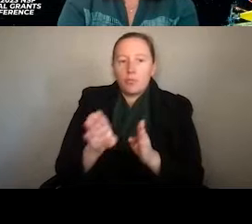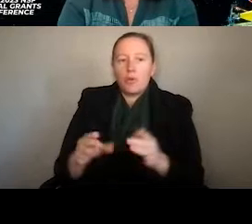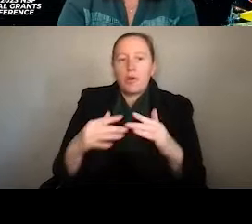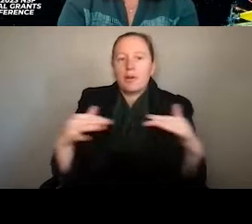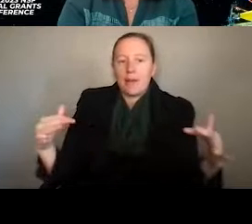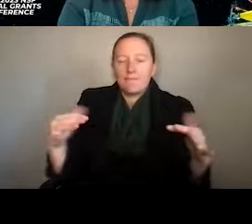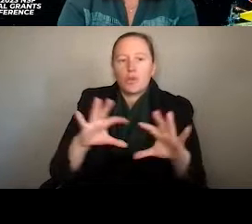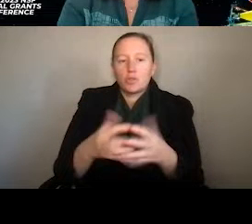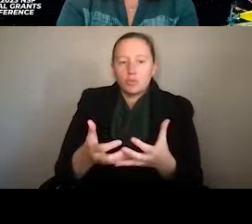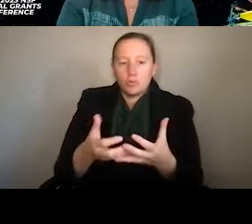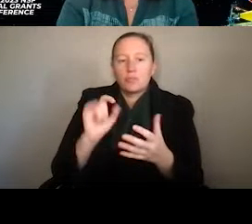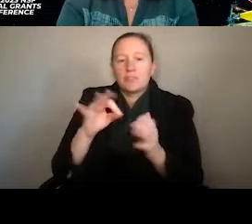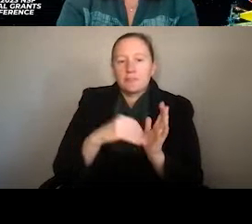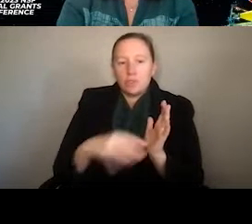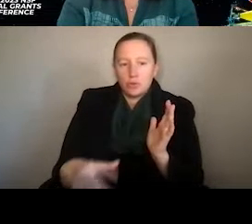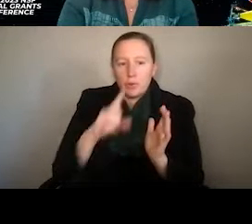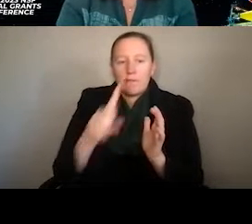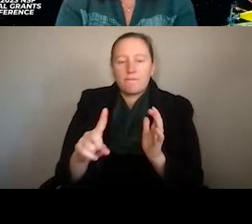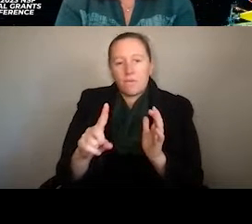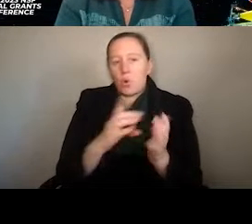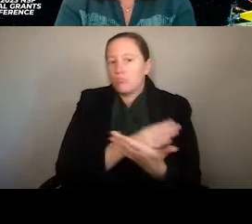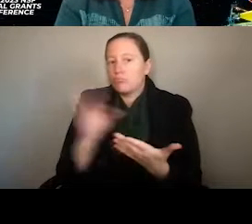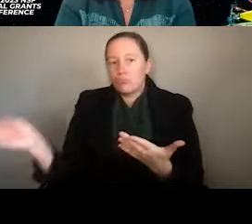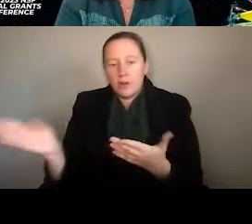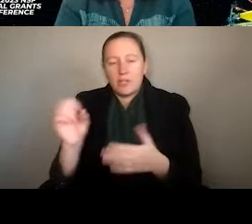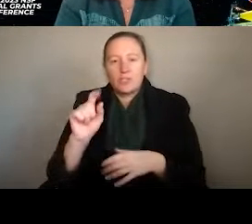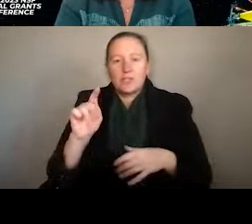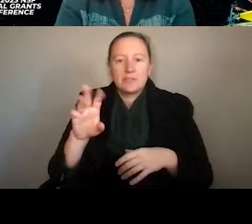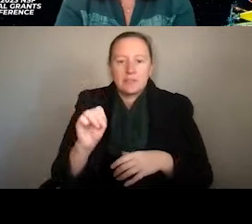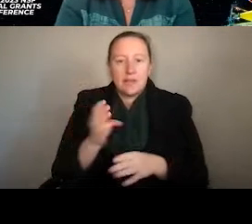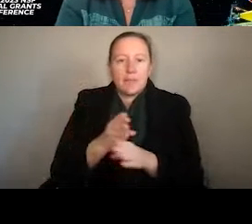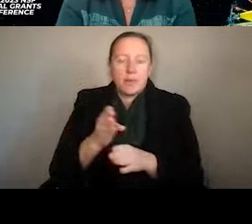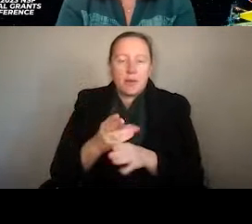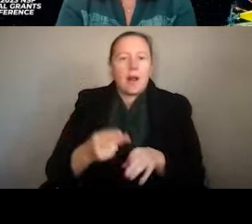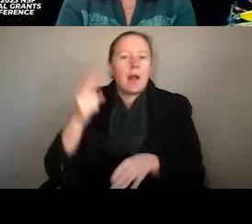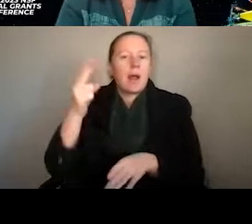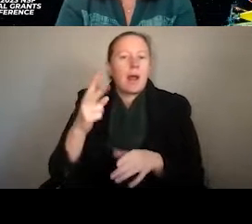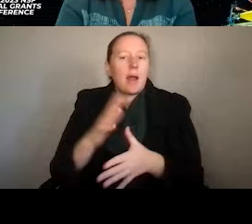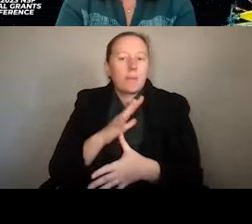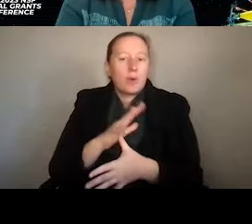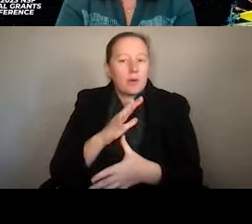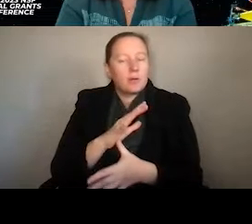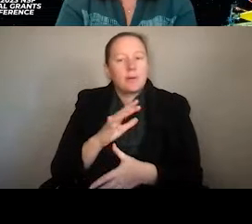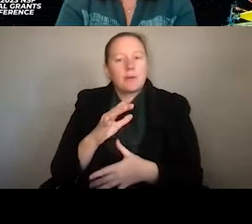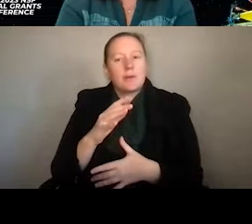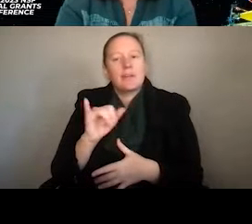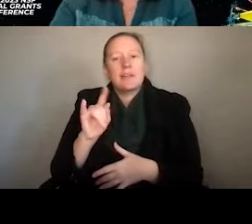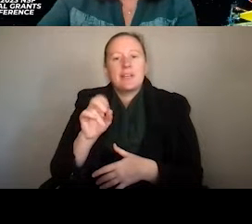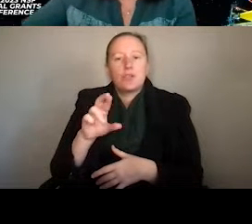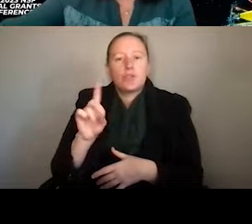of STEM graduate students for a range of STEM careers in high priority interdisciplinary or convergent research areas.